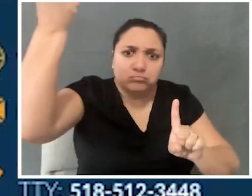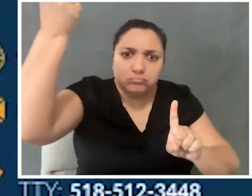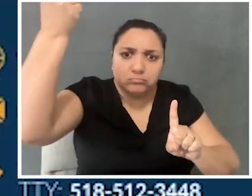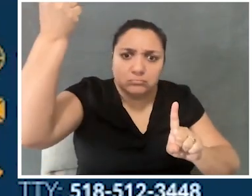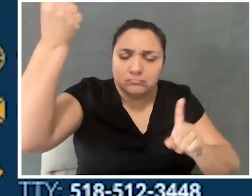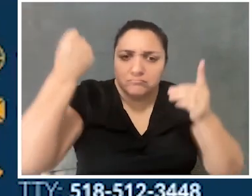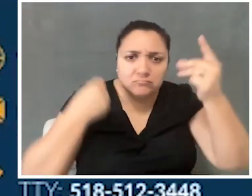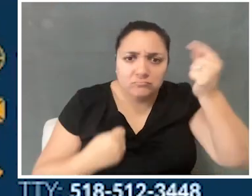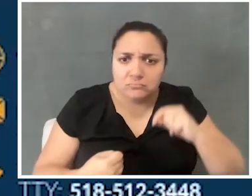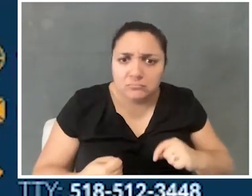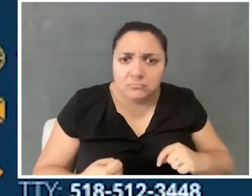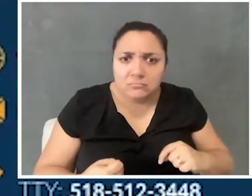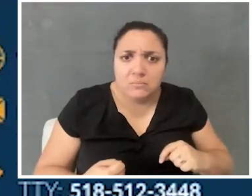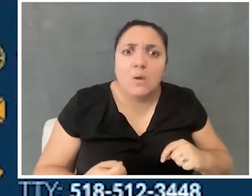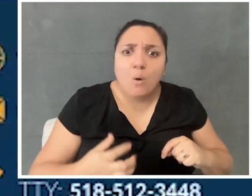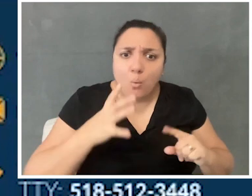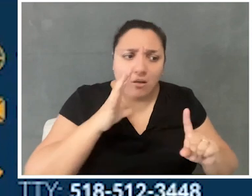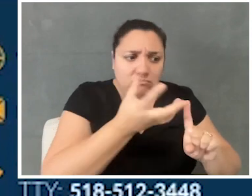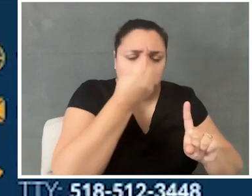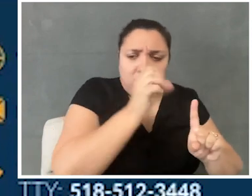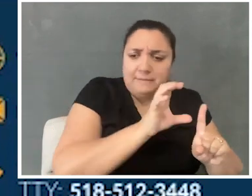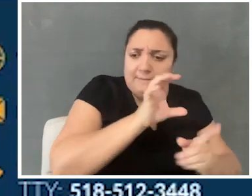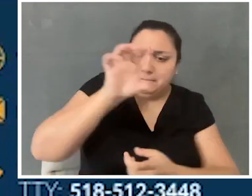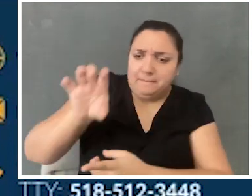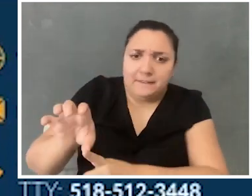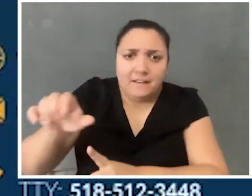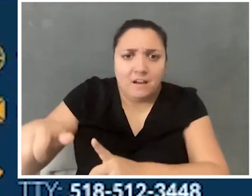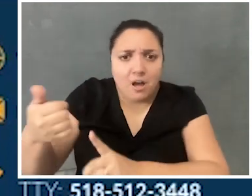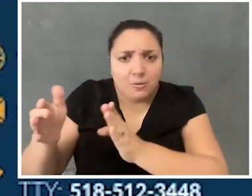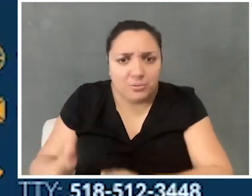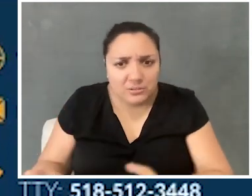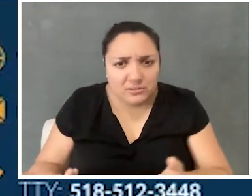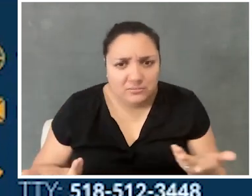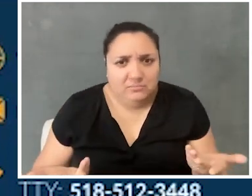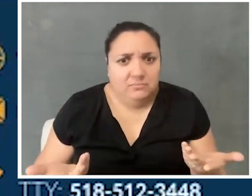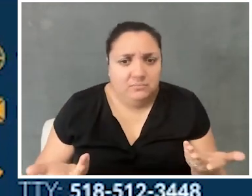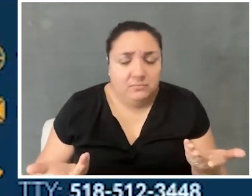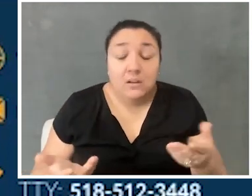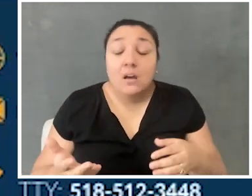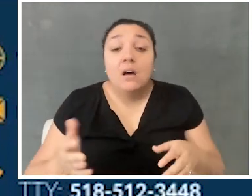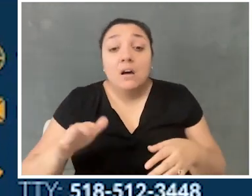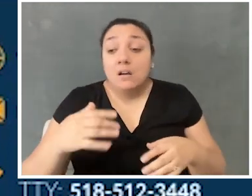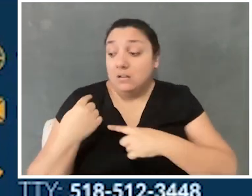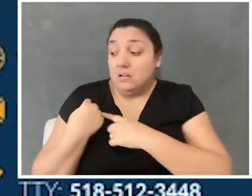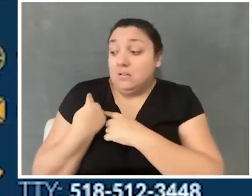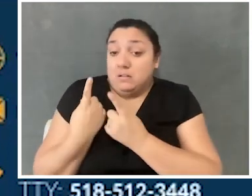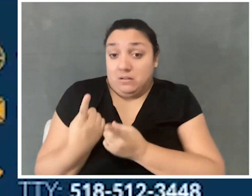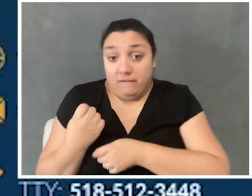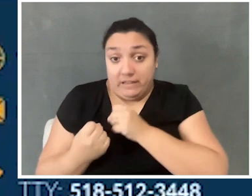and vested with someone else. What we've been doing over the years is in a combination